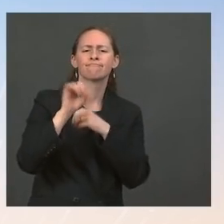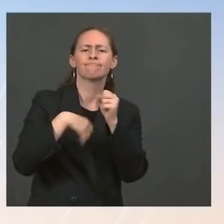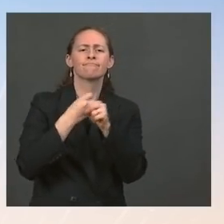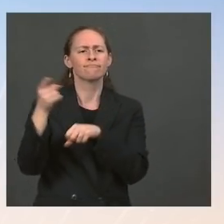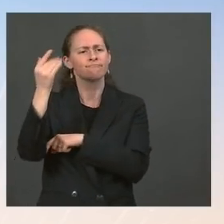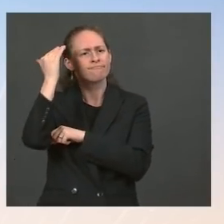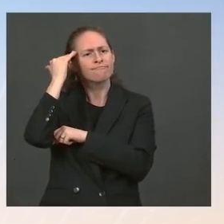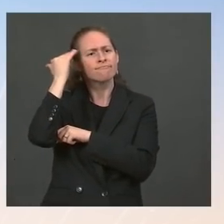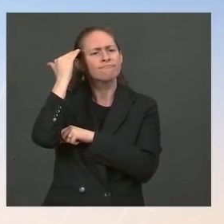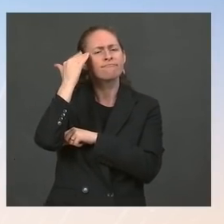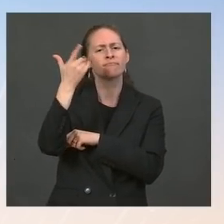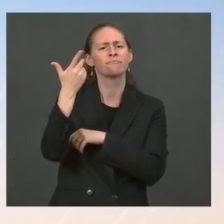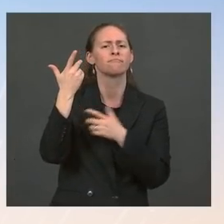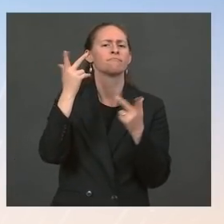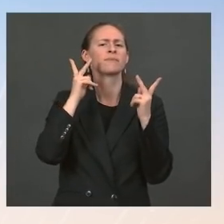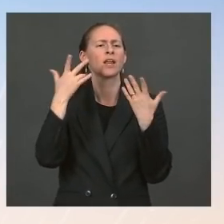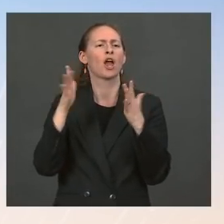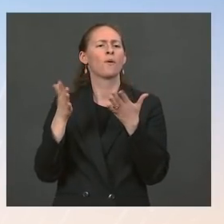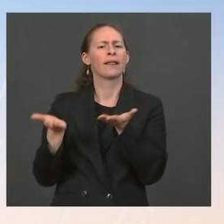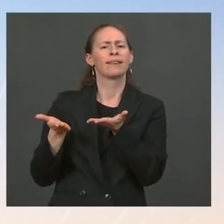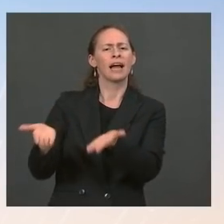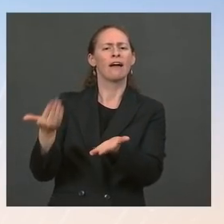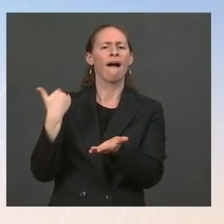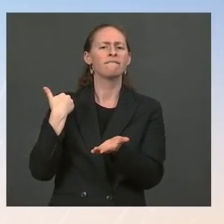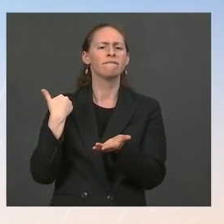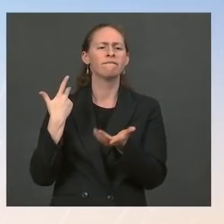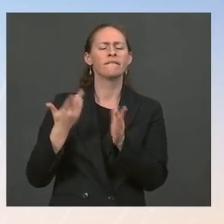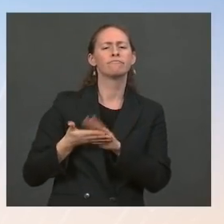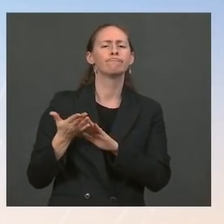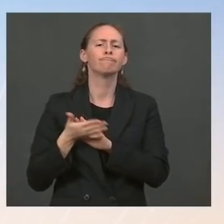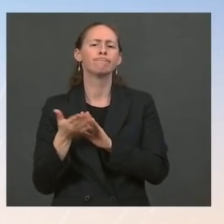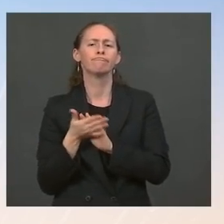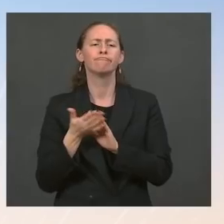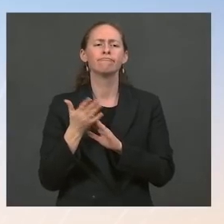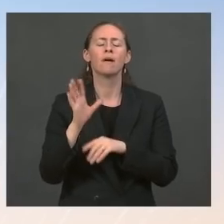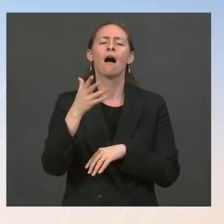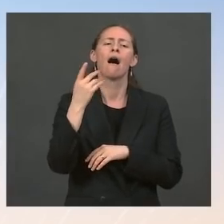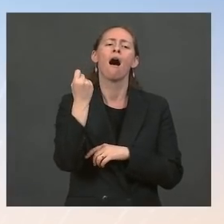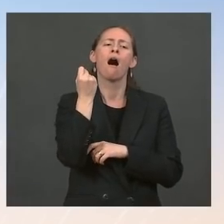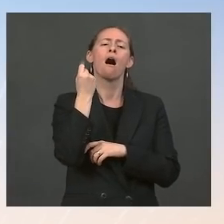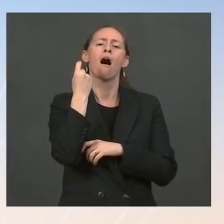It is also true that the preference of any President is to have the individuals they've nominated --